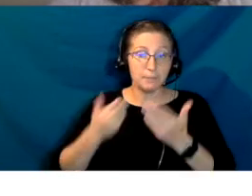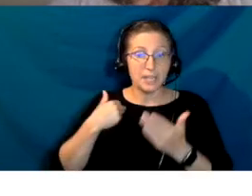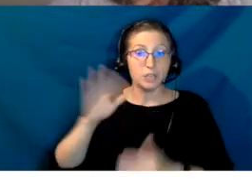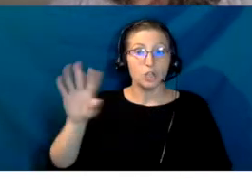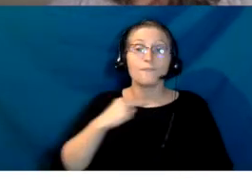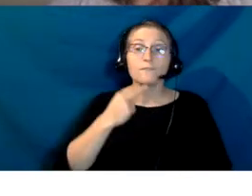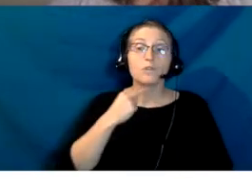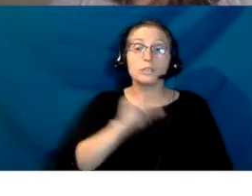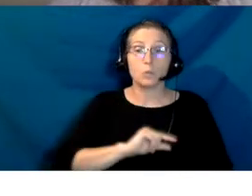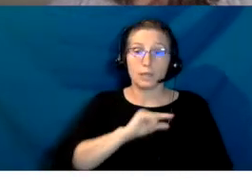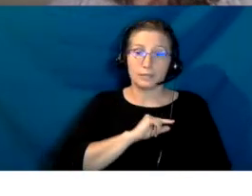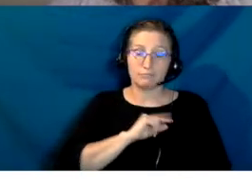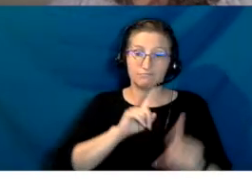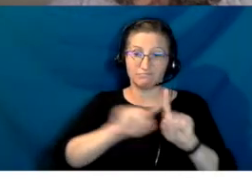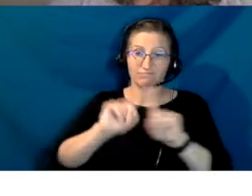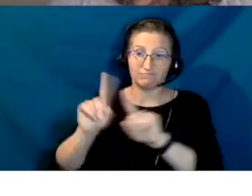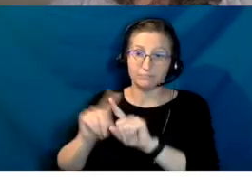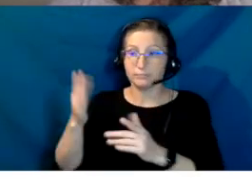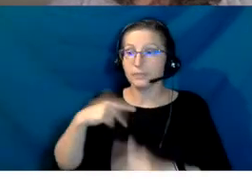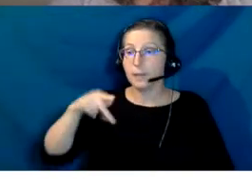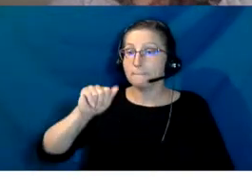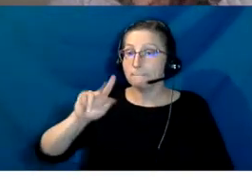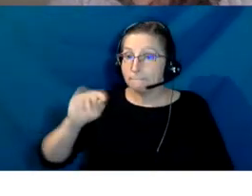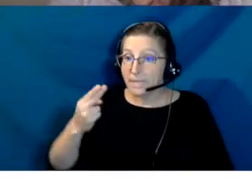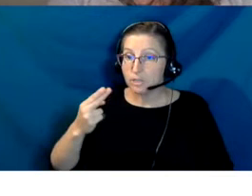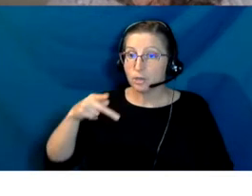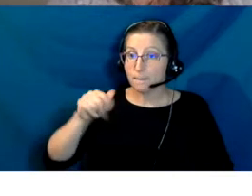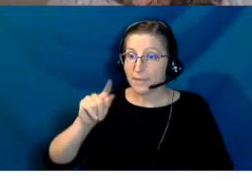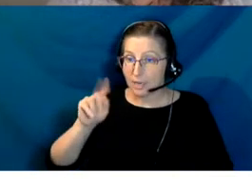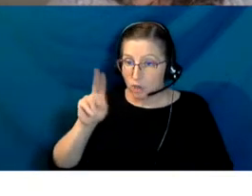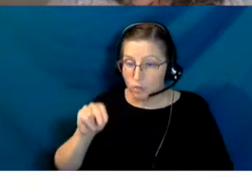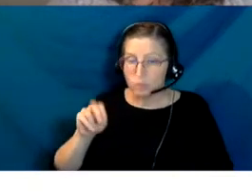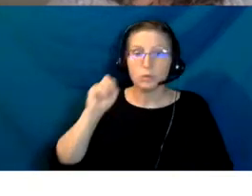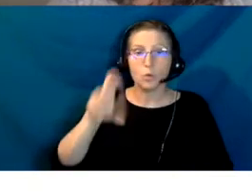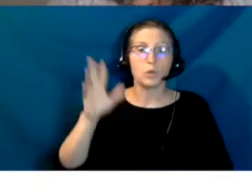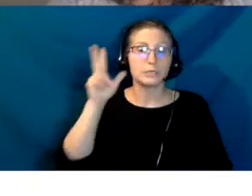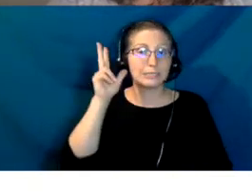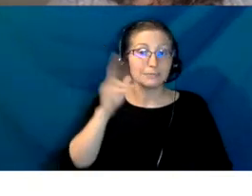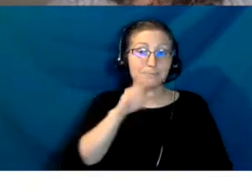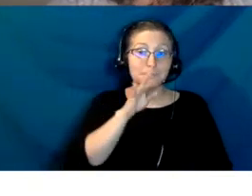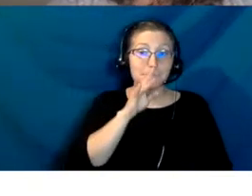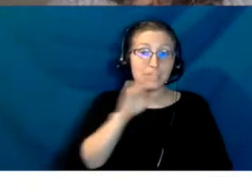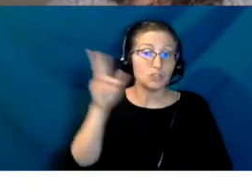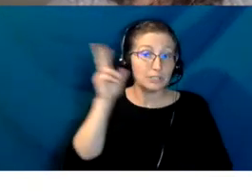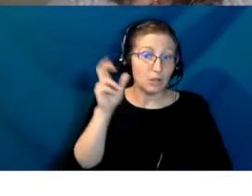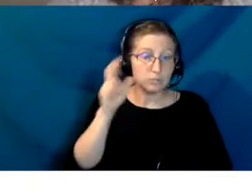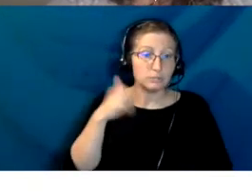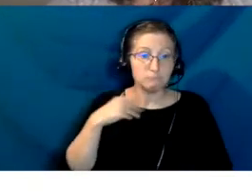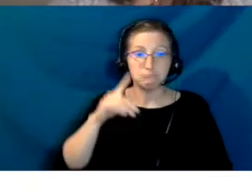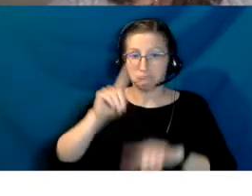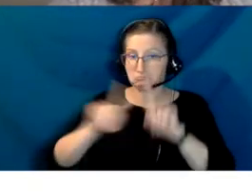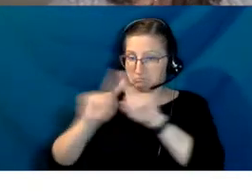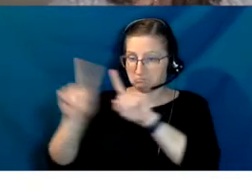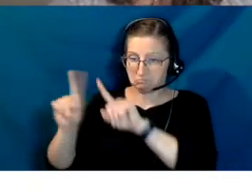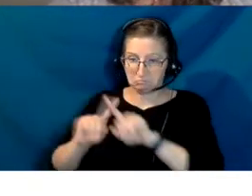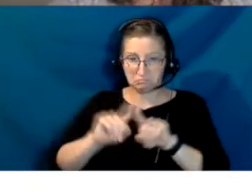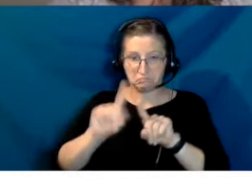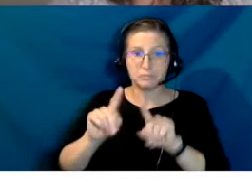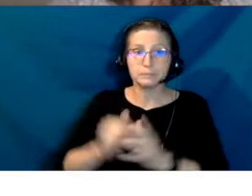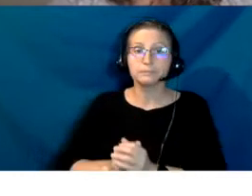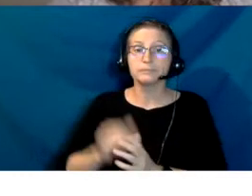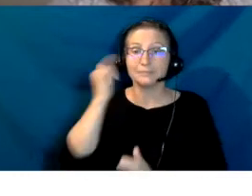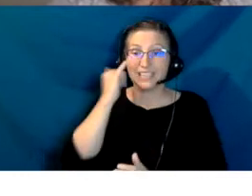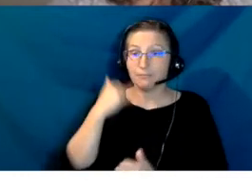even just the speech sounds that they make. They may not turn to or attend to voices, or sounds